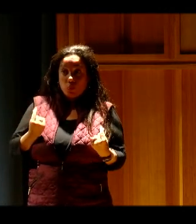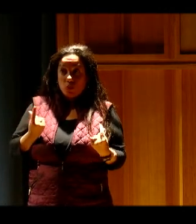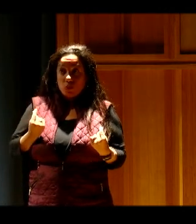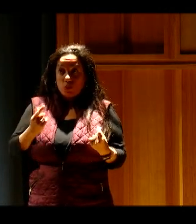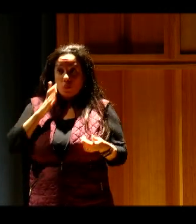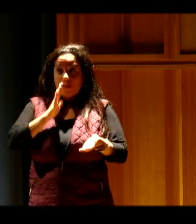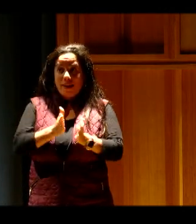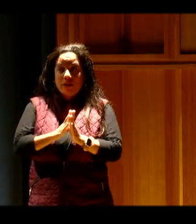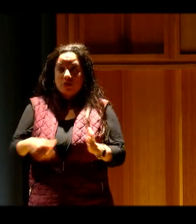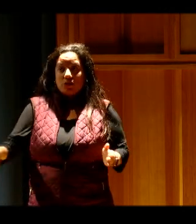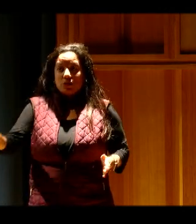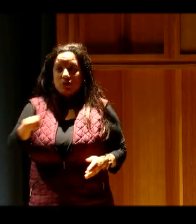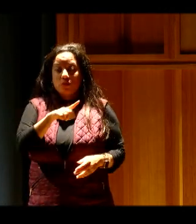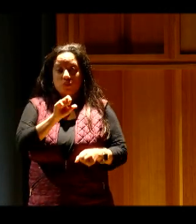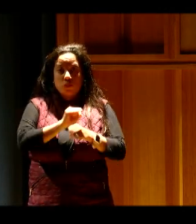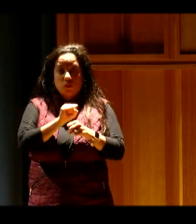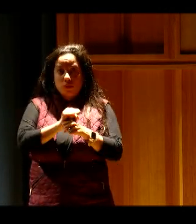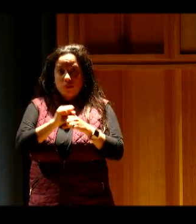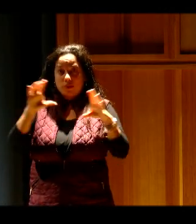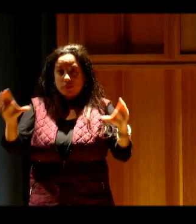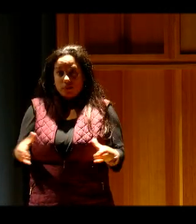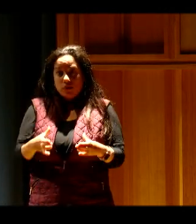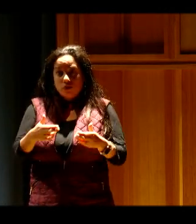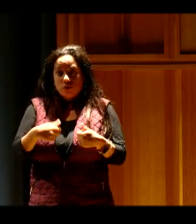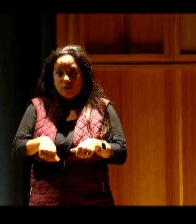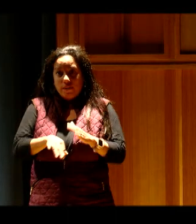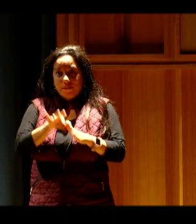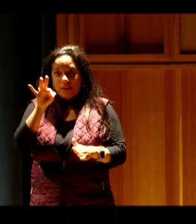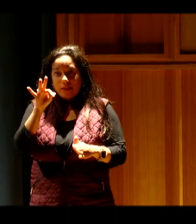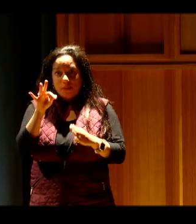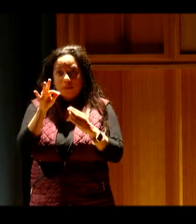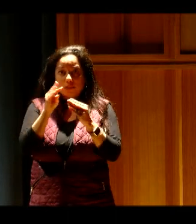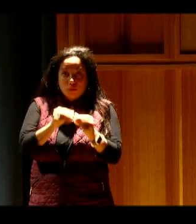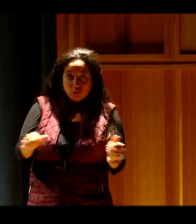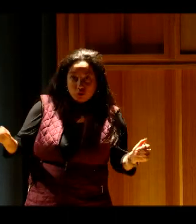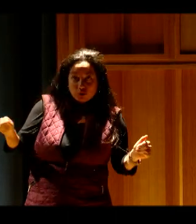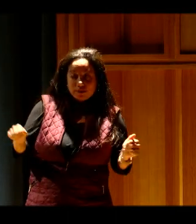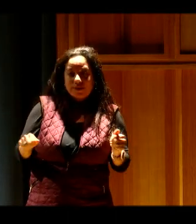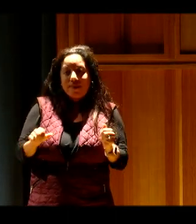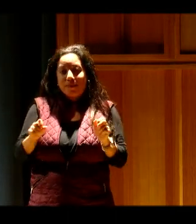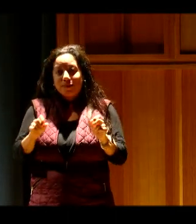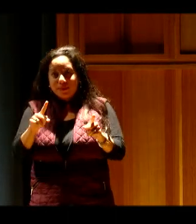to work collectively to identify practical solutions key opportunities and challenges for mobilizing